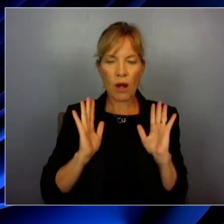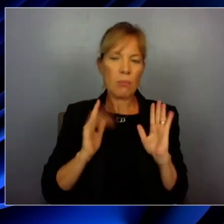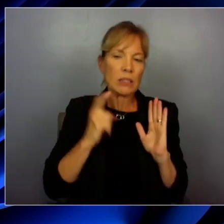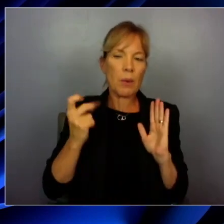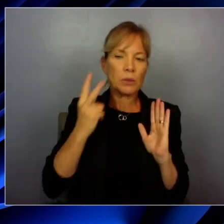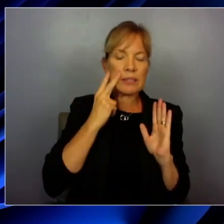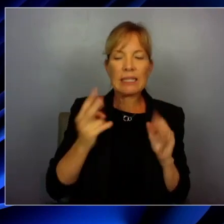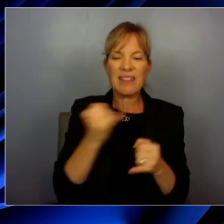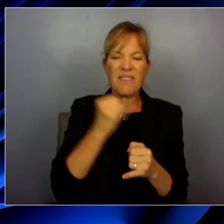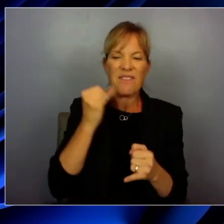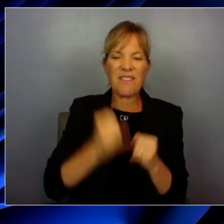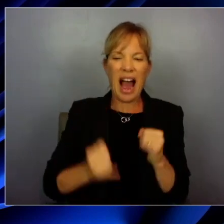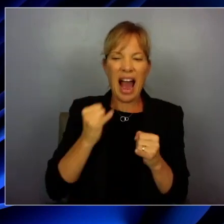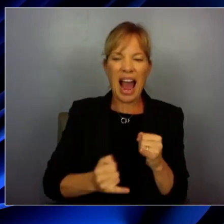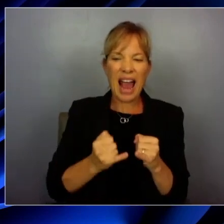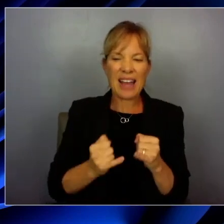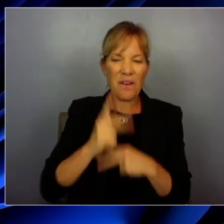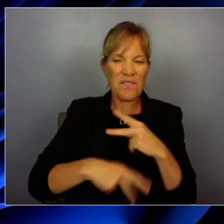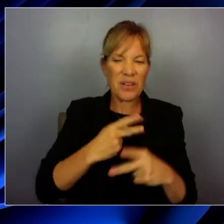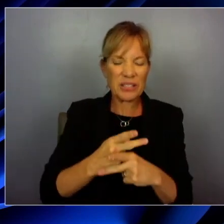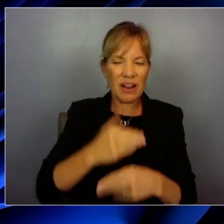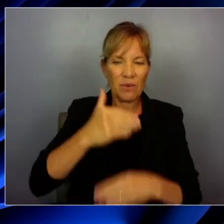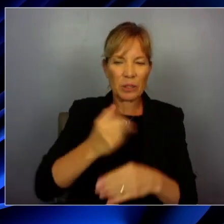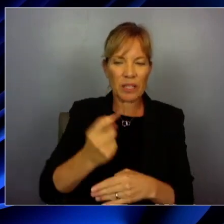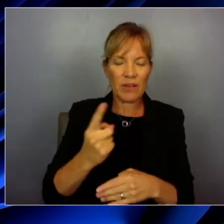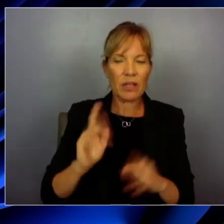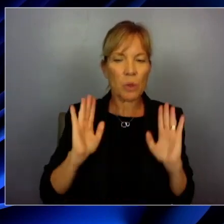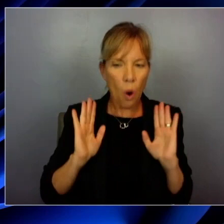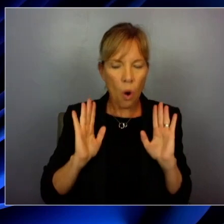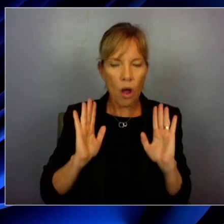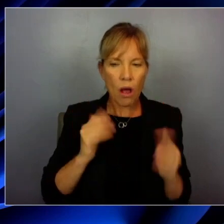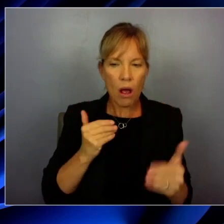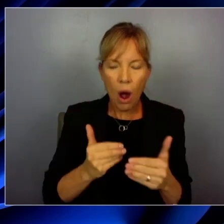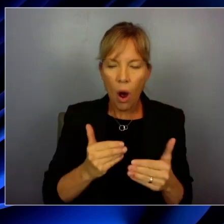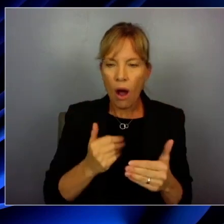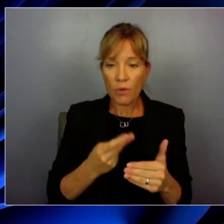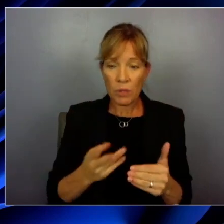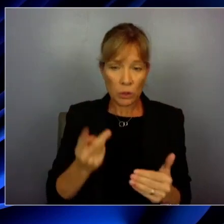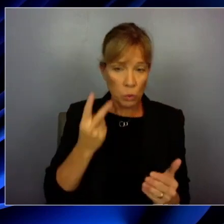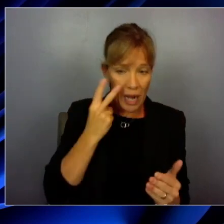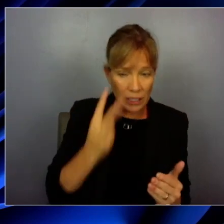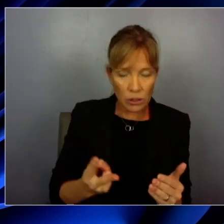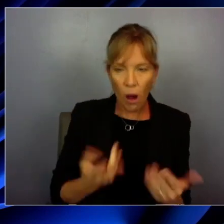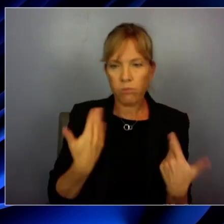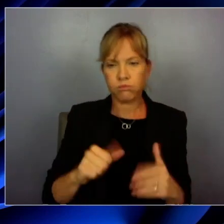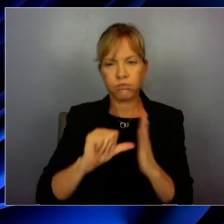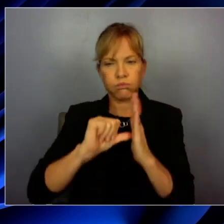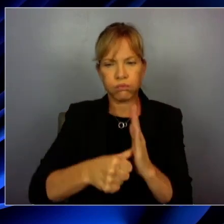The final versions. Few things absolutely stuck out for me at ease of access center is gone.